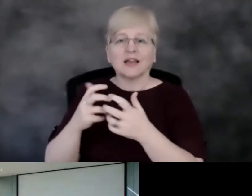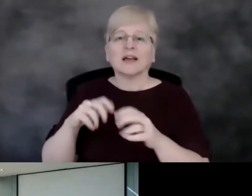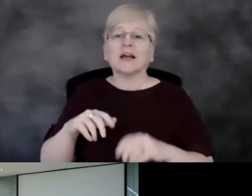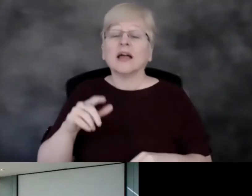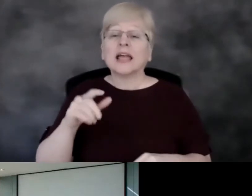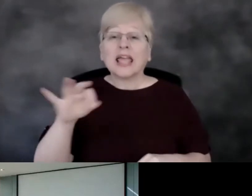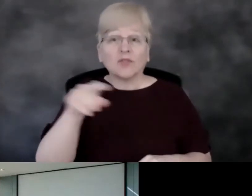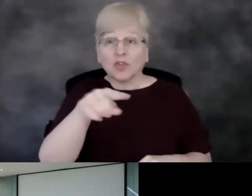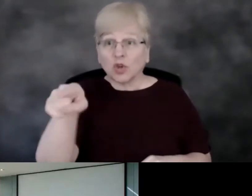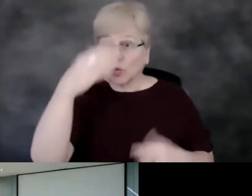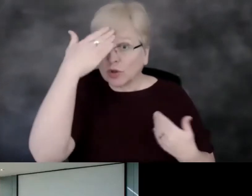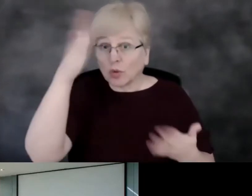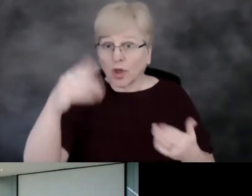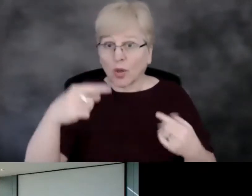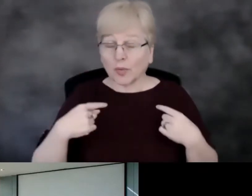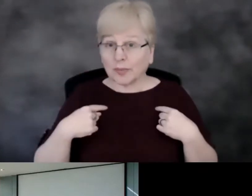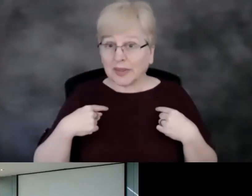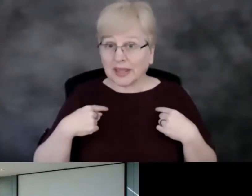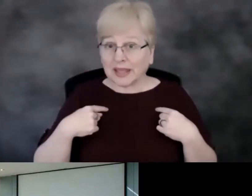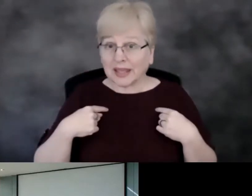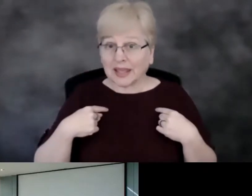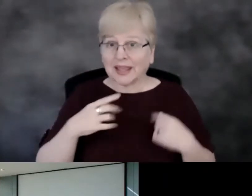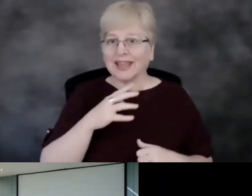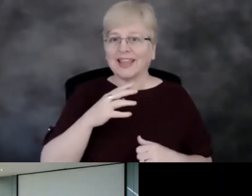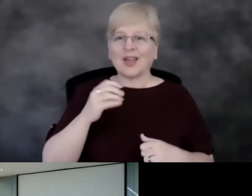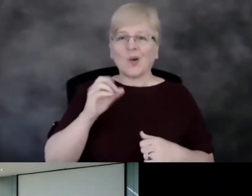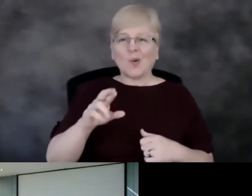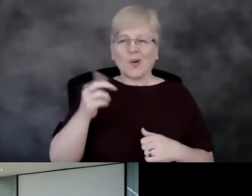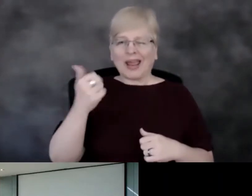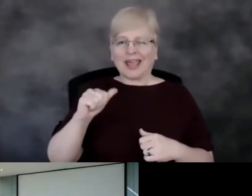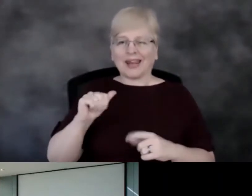any of the 16:05:49 dues reminder sense or other ways